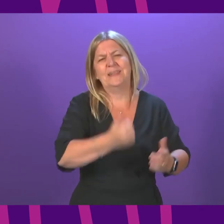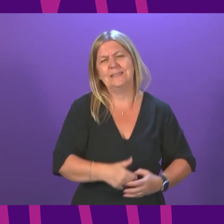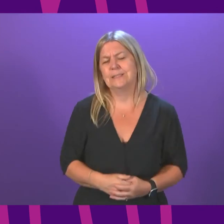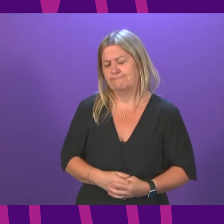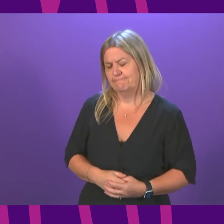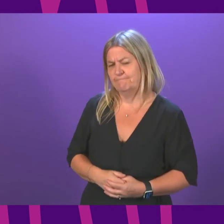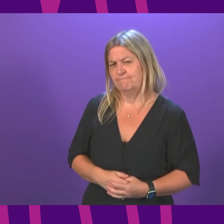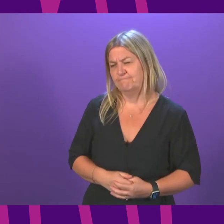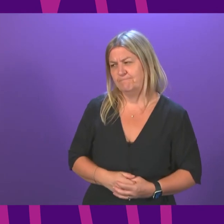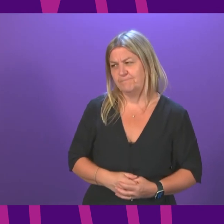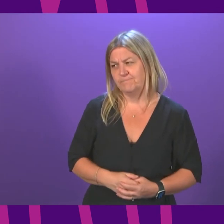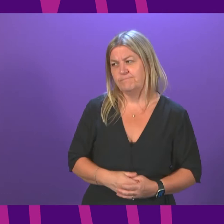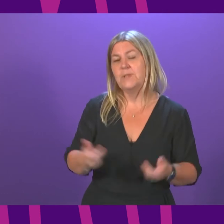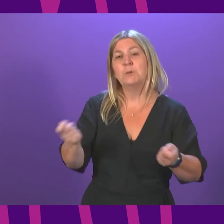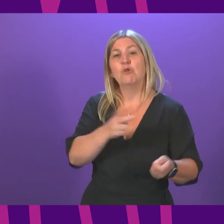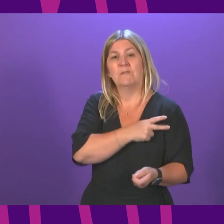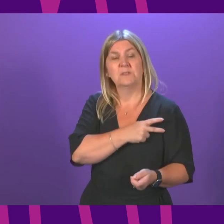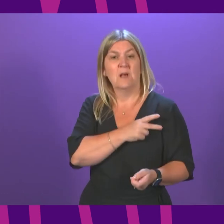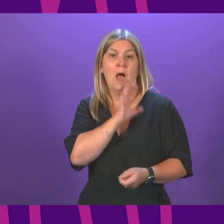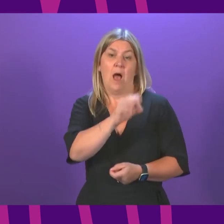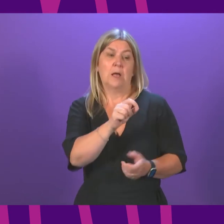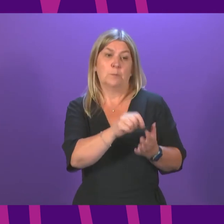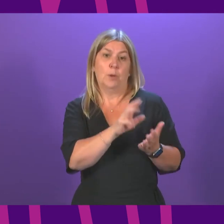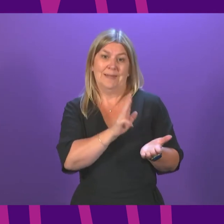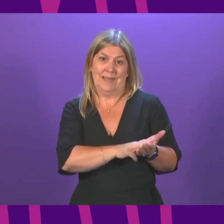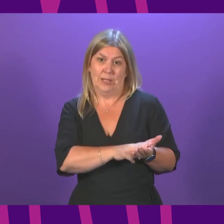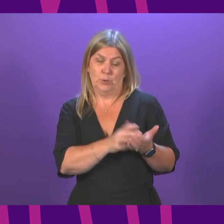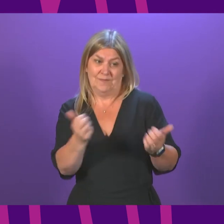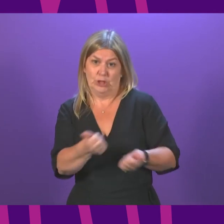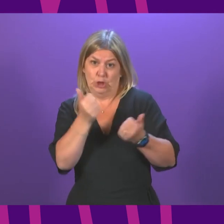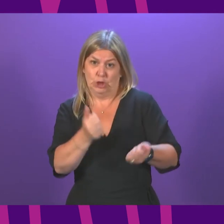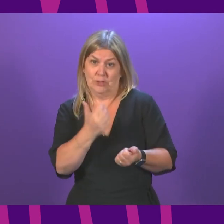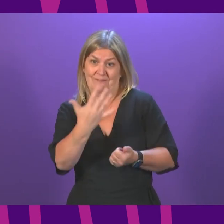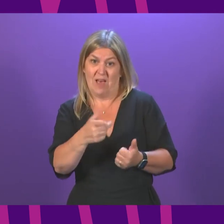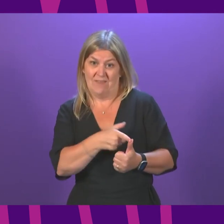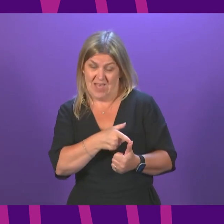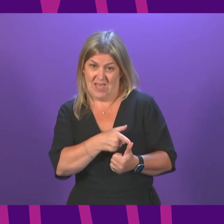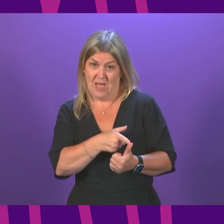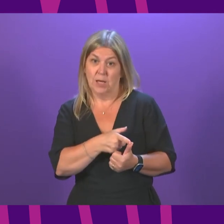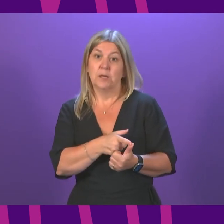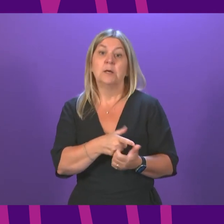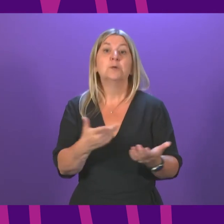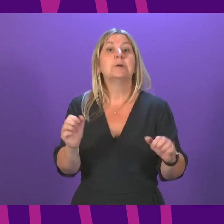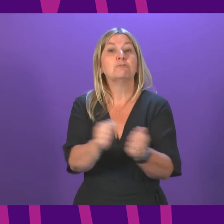I call Pauline McNeill to press or withdraw amendment 5A.